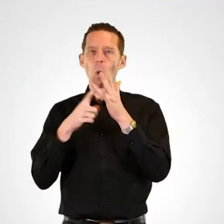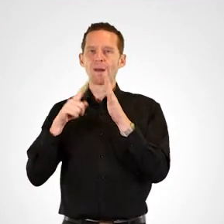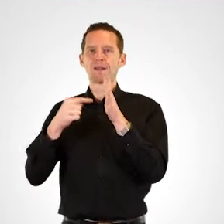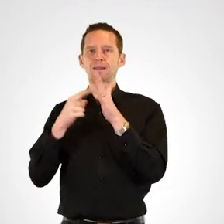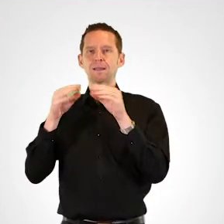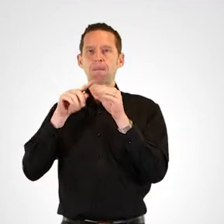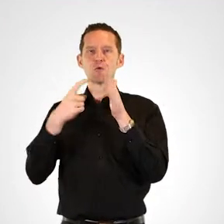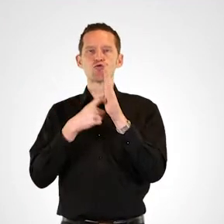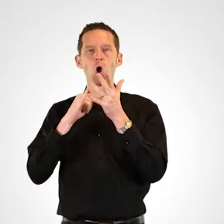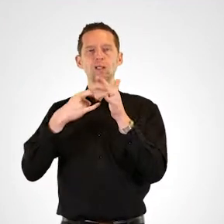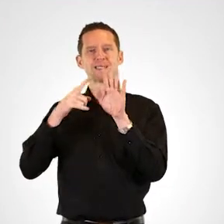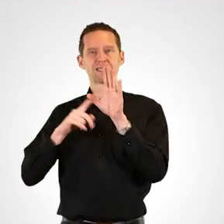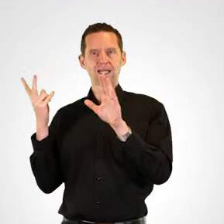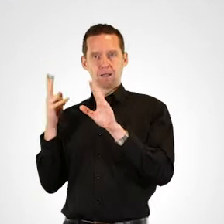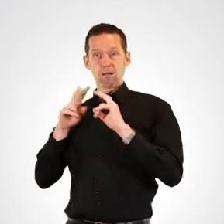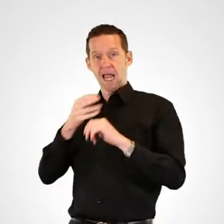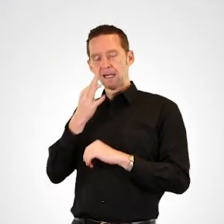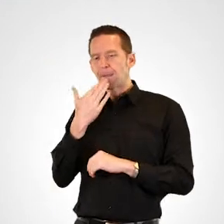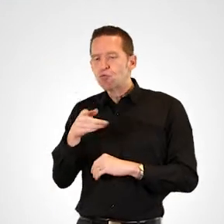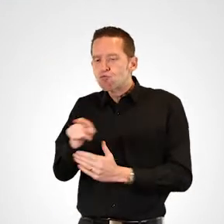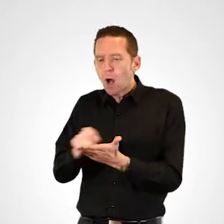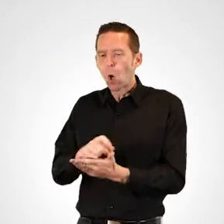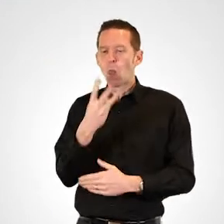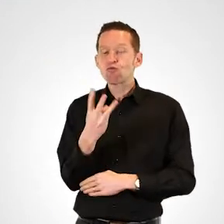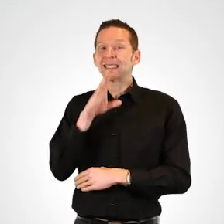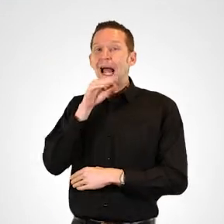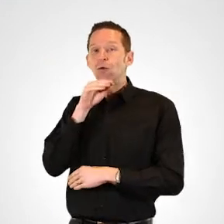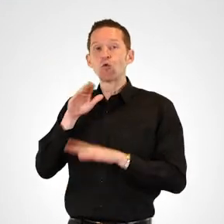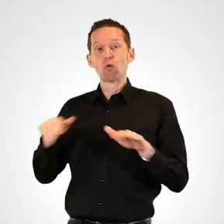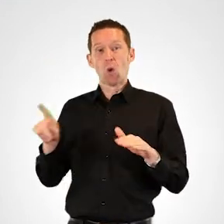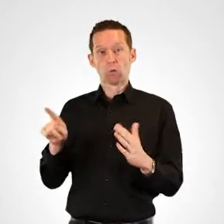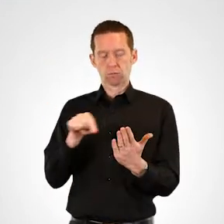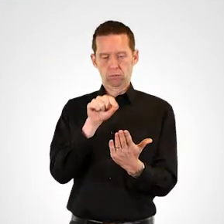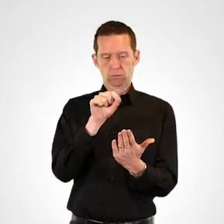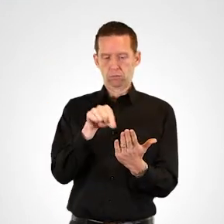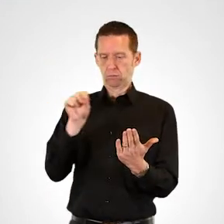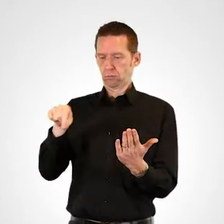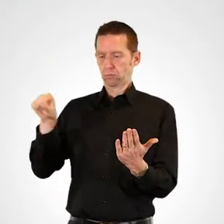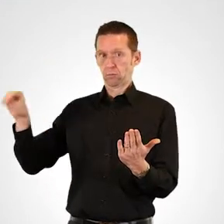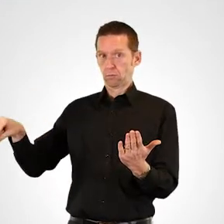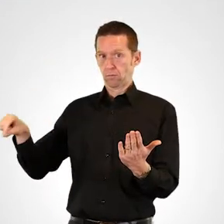they discovered that if they asked children to write "three ducks," the children would make three marks, one for each of the ducks,